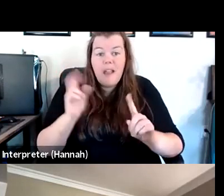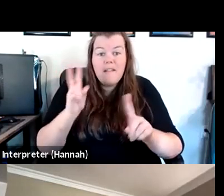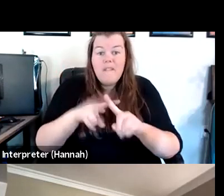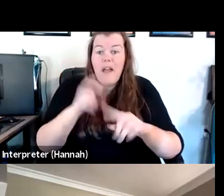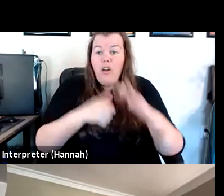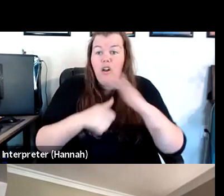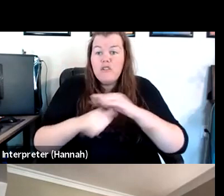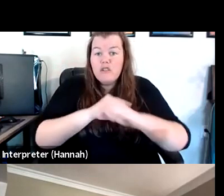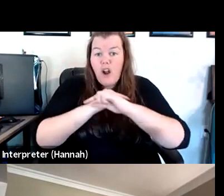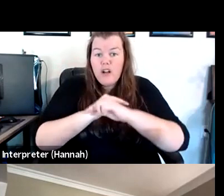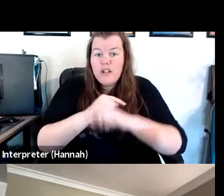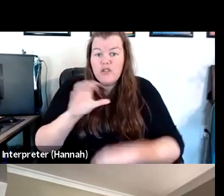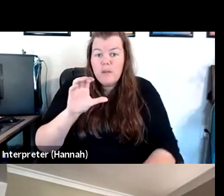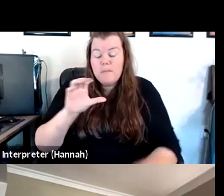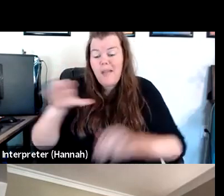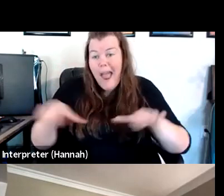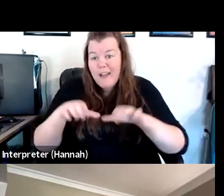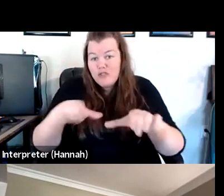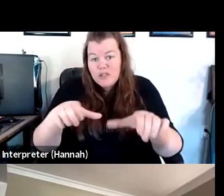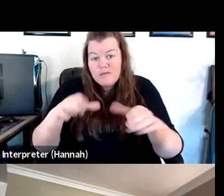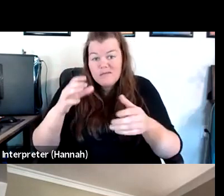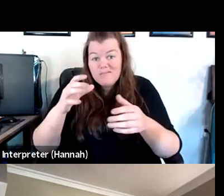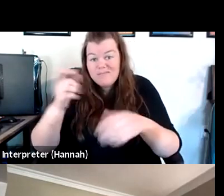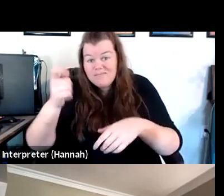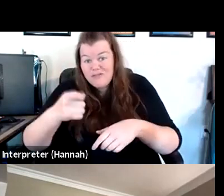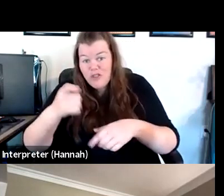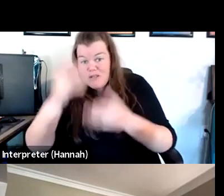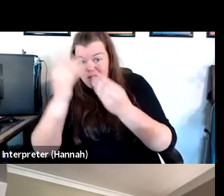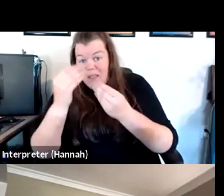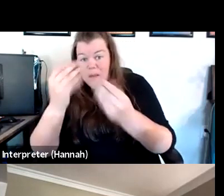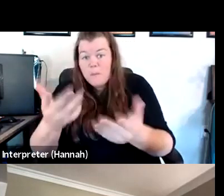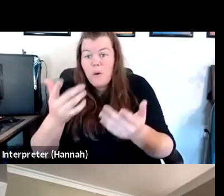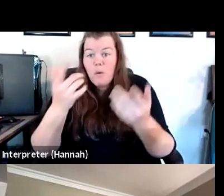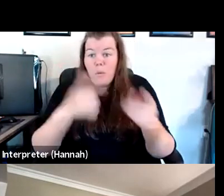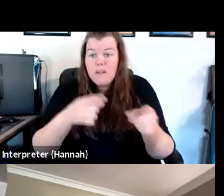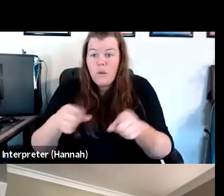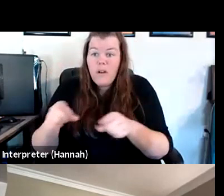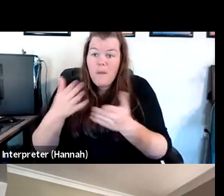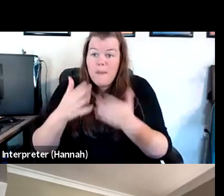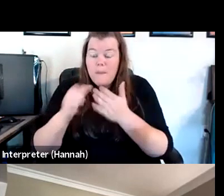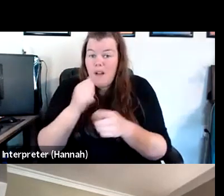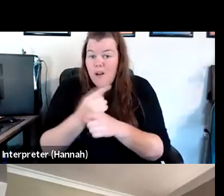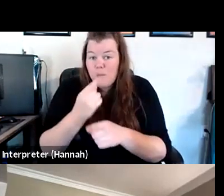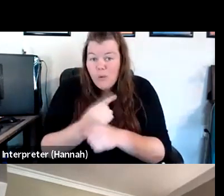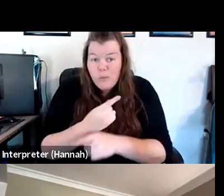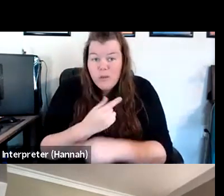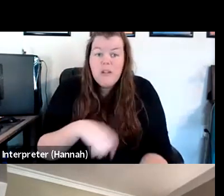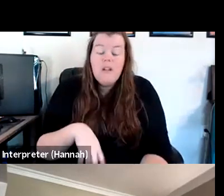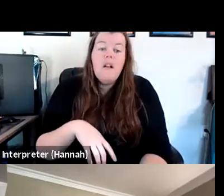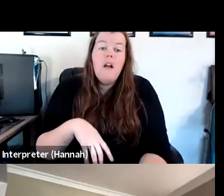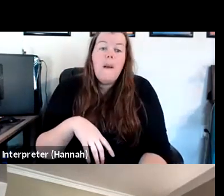uh to you know let the court know that things are going on that may be inappropriate um but